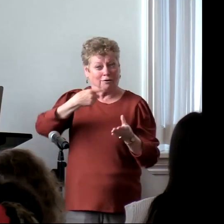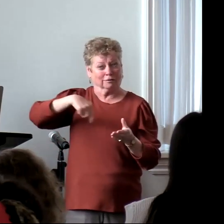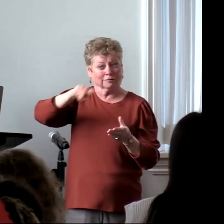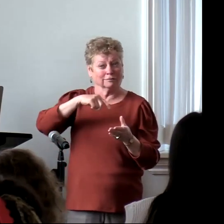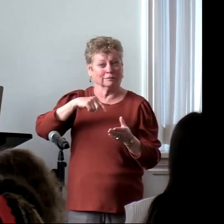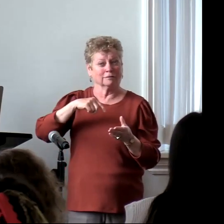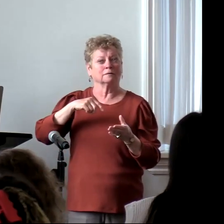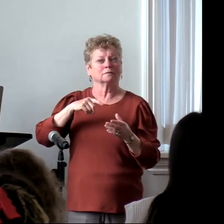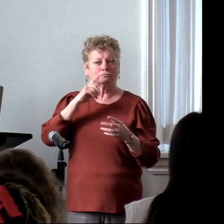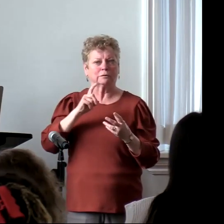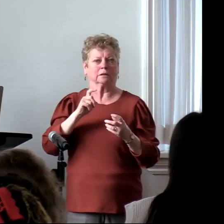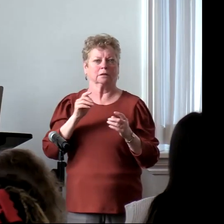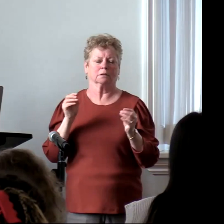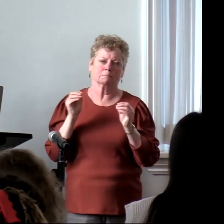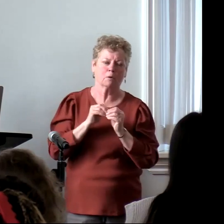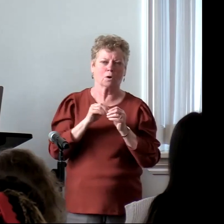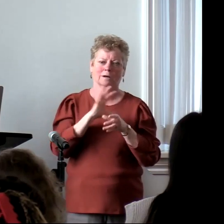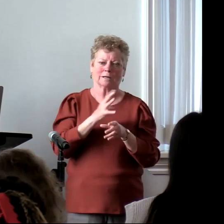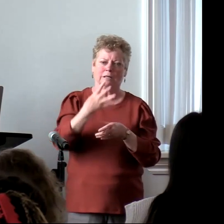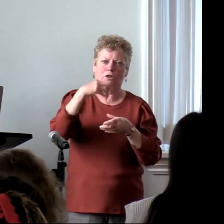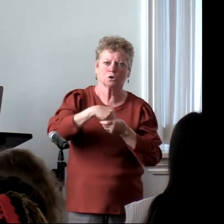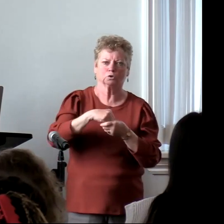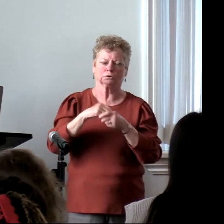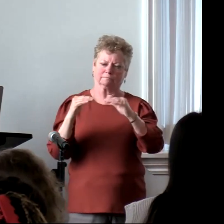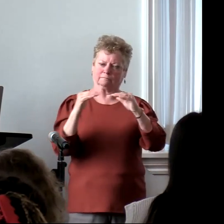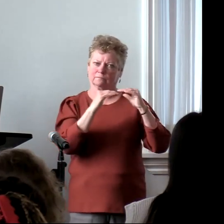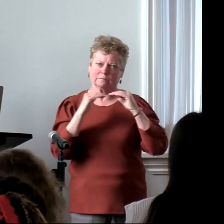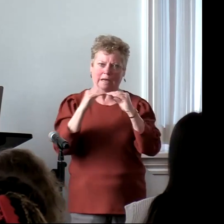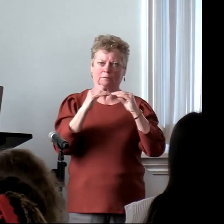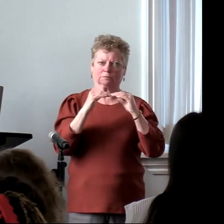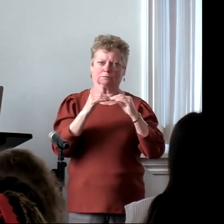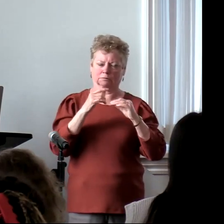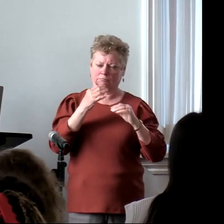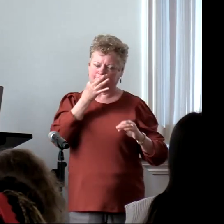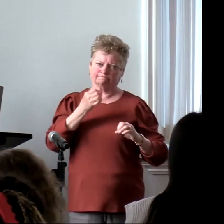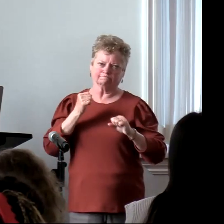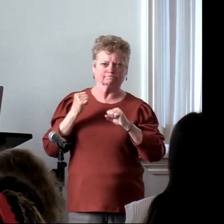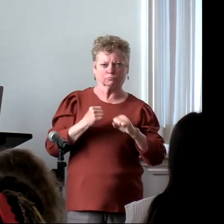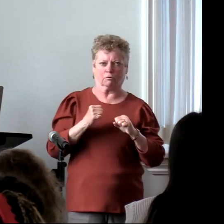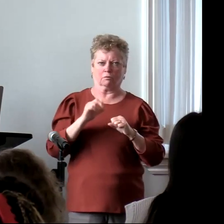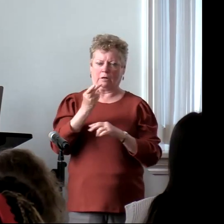To actually build a more inclusive, equitable, resilient and vibrant HRM in Nova Scotia.